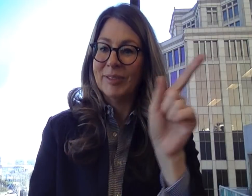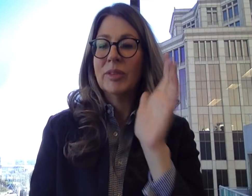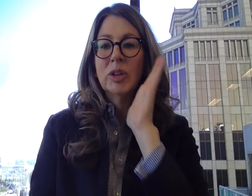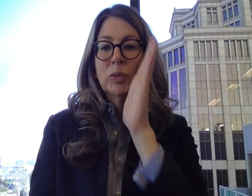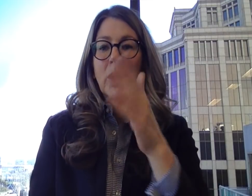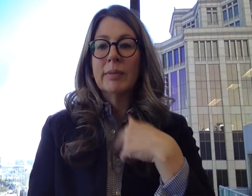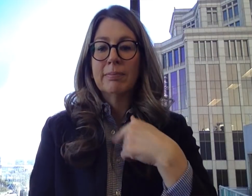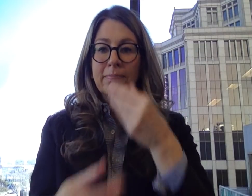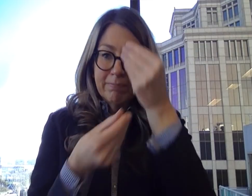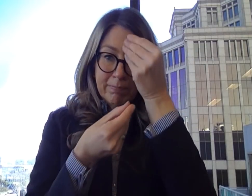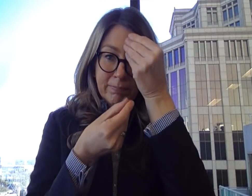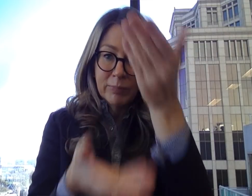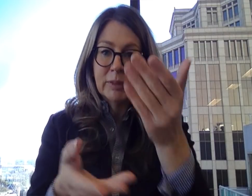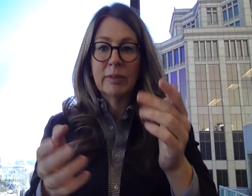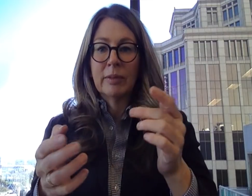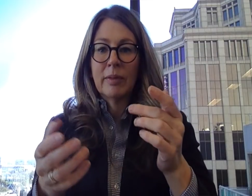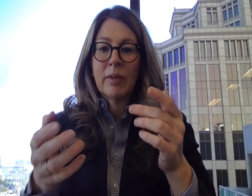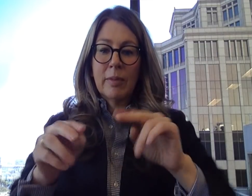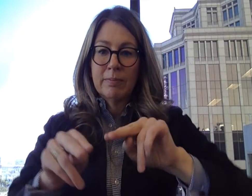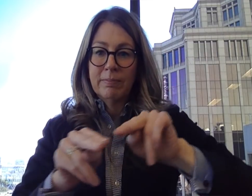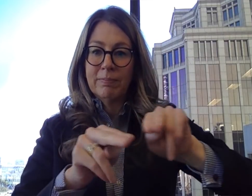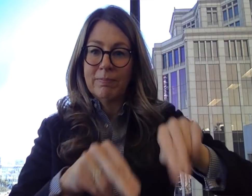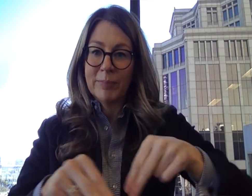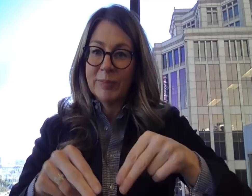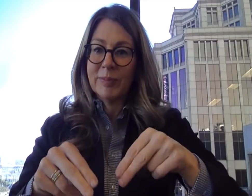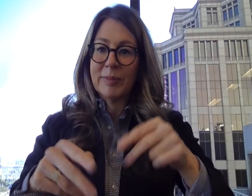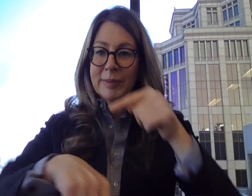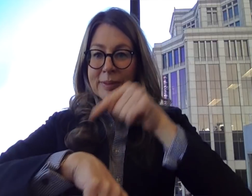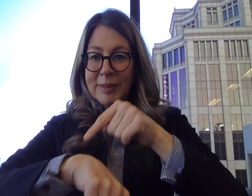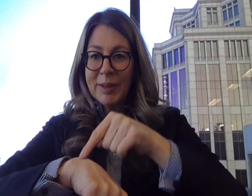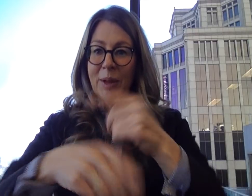December 2019. As is the case with the Olympic Games,